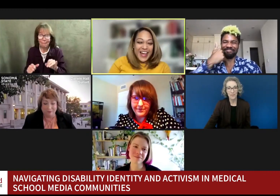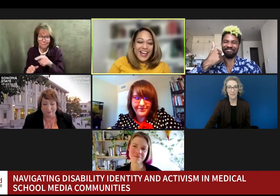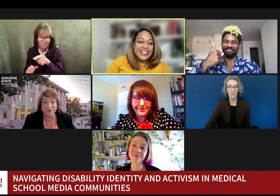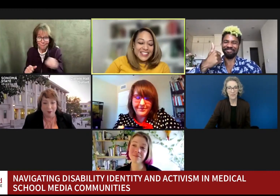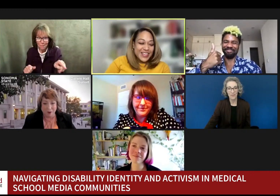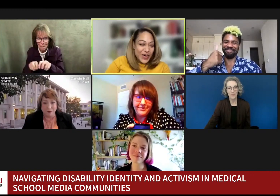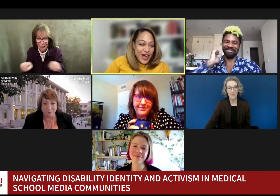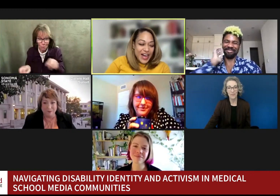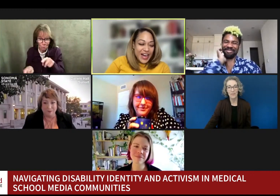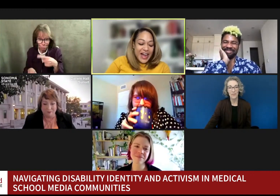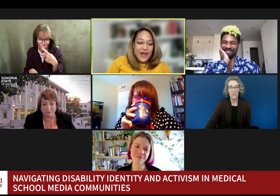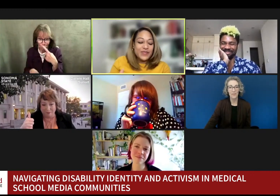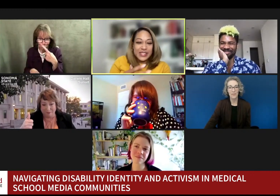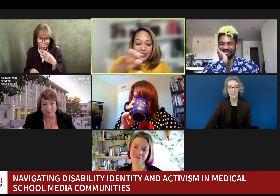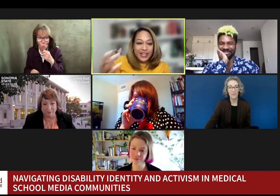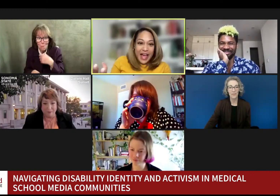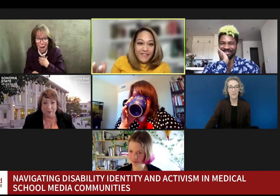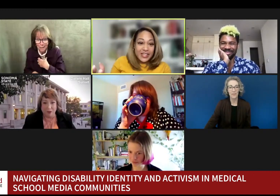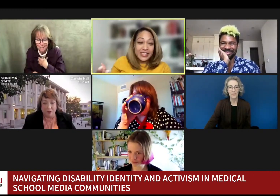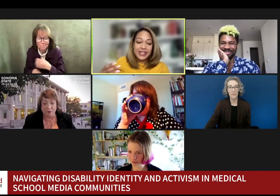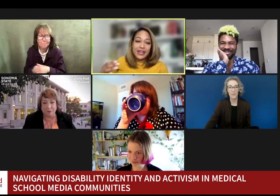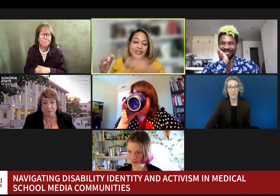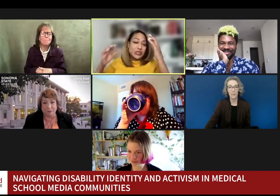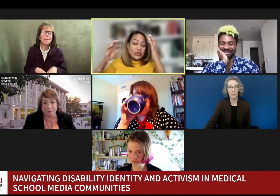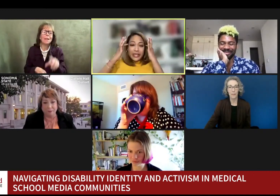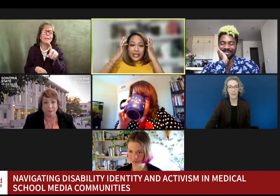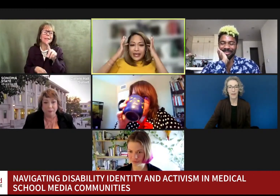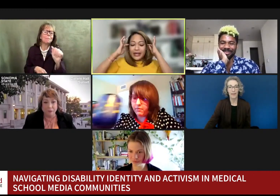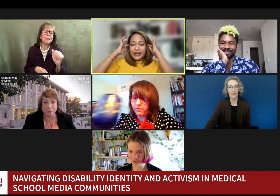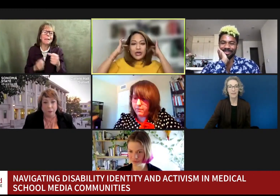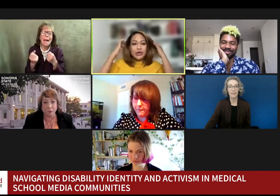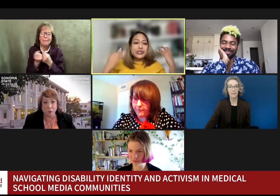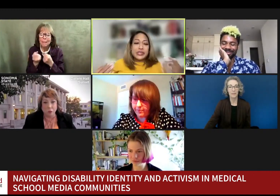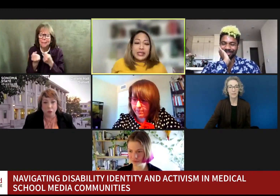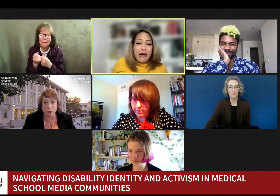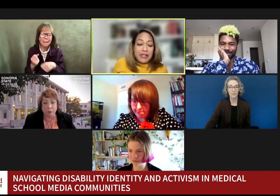Okay, so, disability advocacy, social media, code switching,